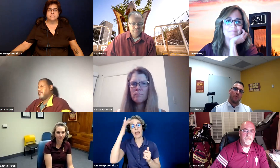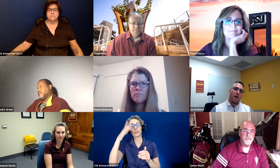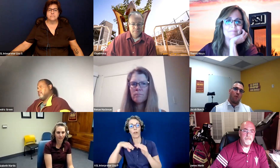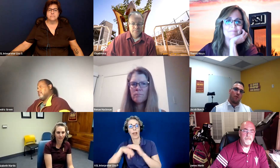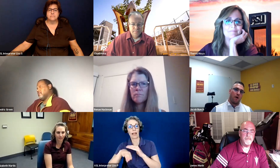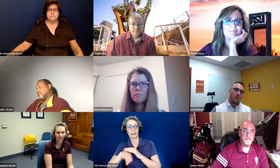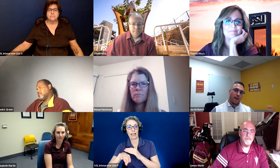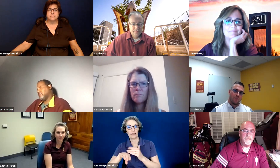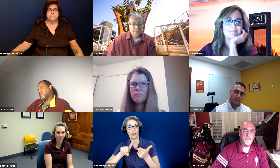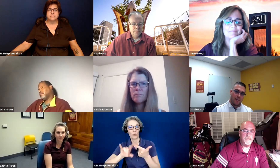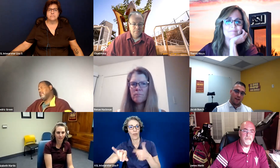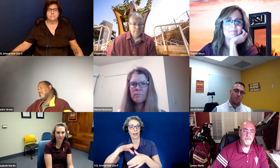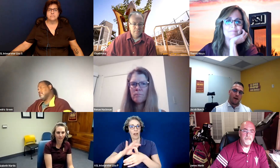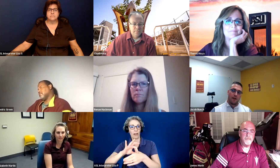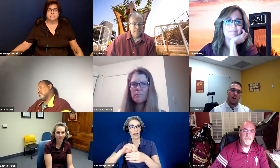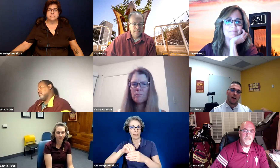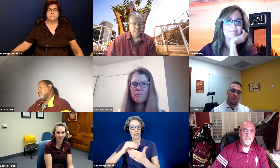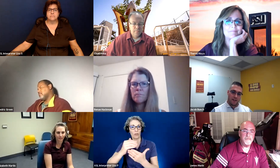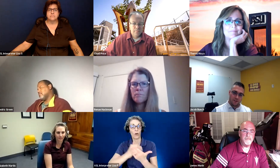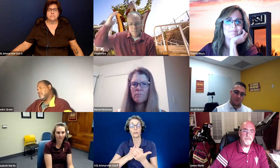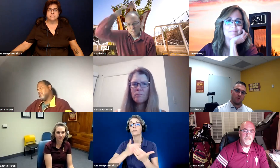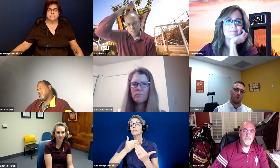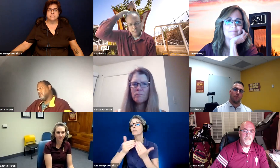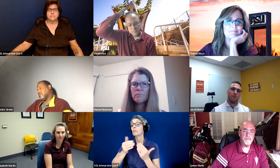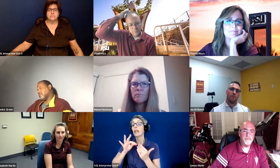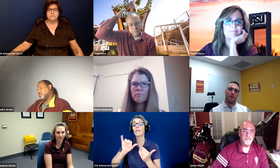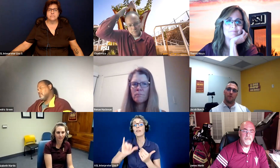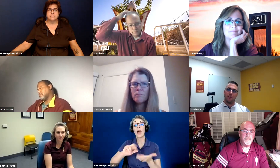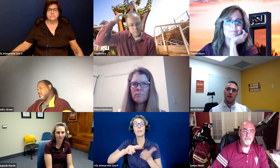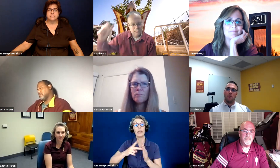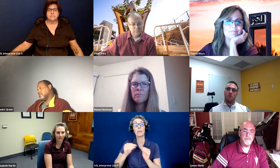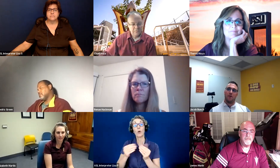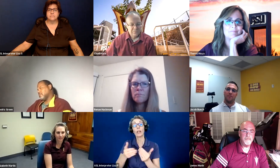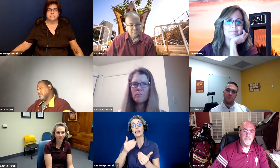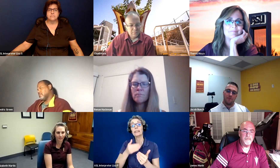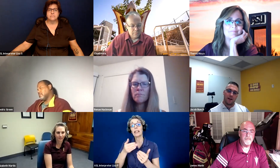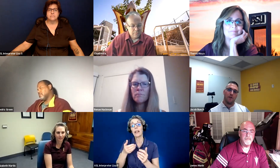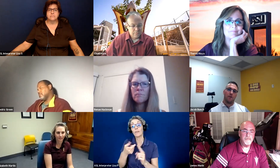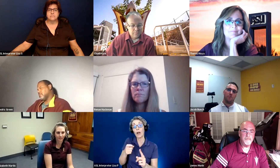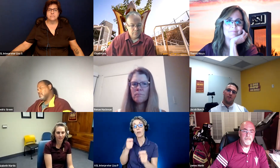And whether that is mitigated by accommodation, such as alternative format or a system technology,